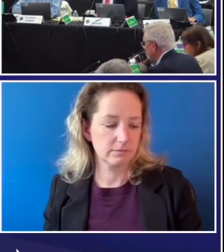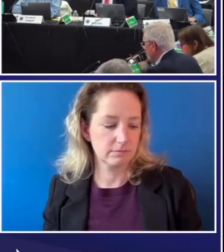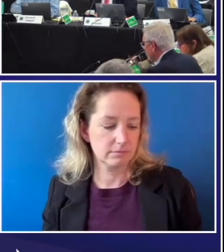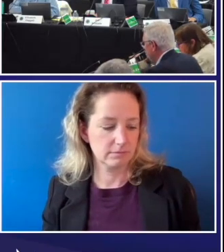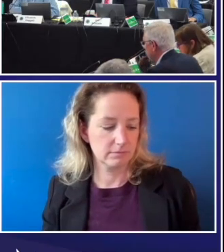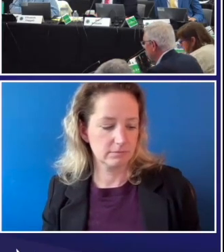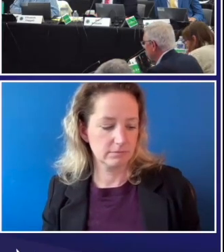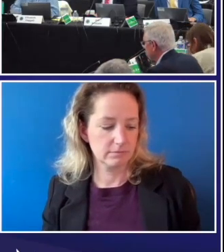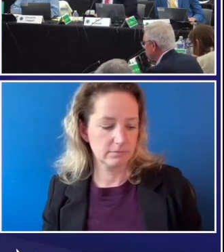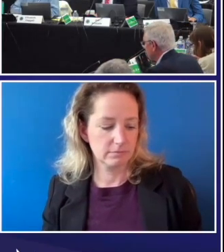Okay, I think we have one more after this one.